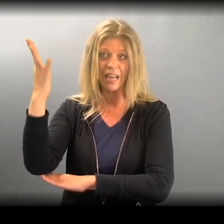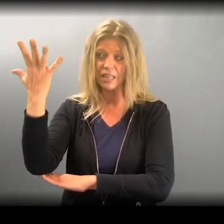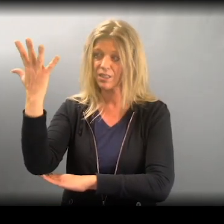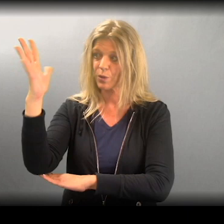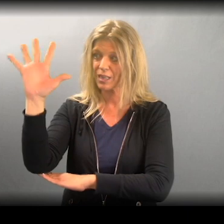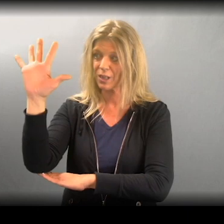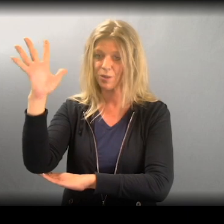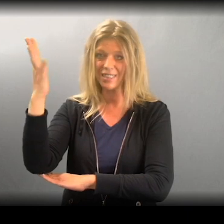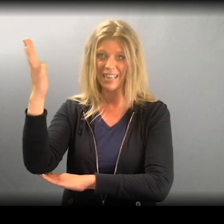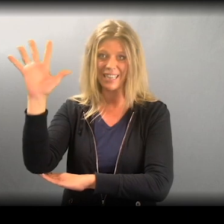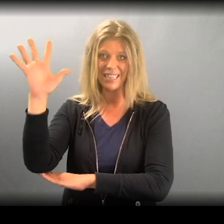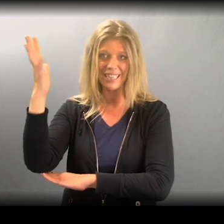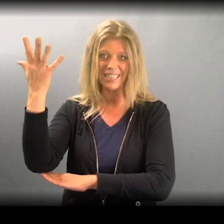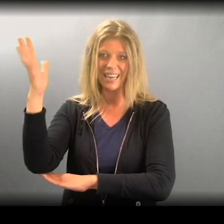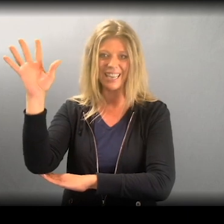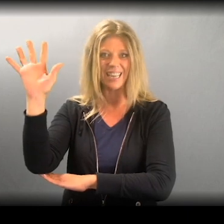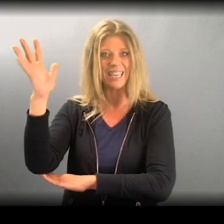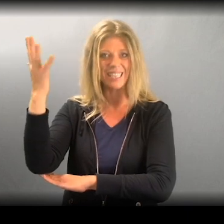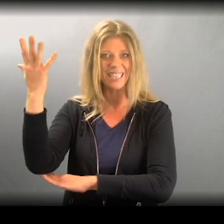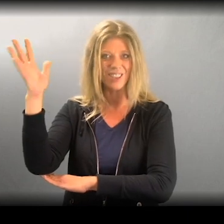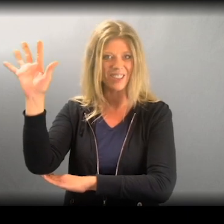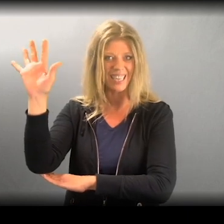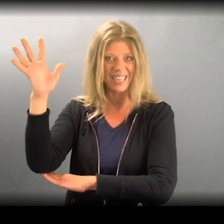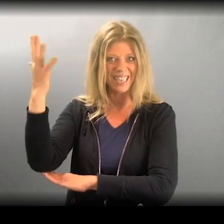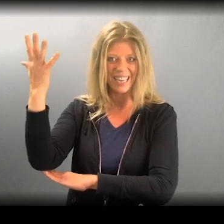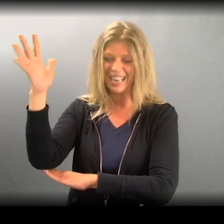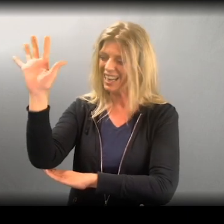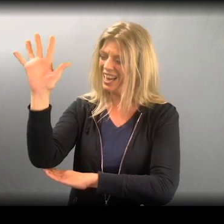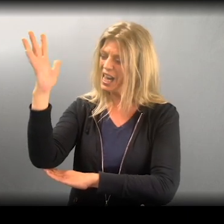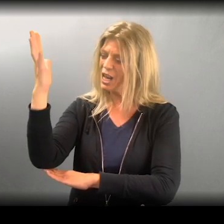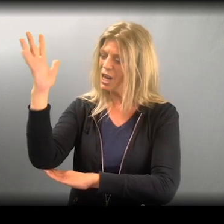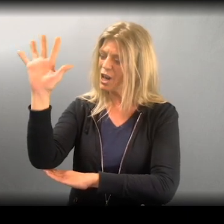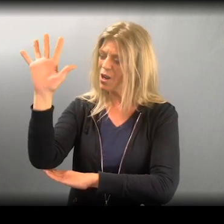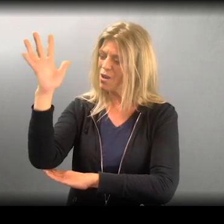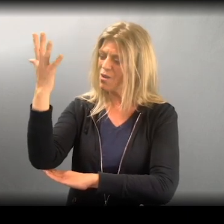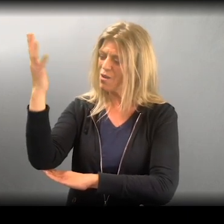and it's going to go side-to-side like it's a tree.